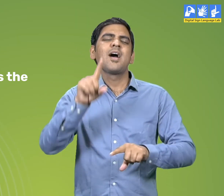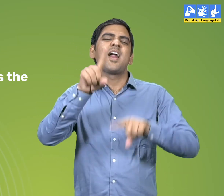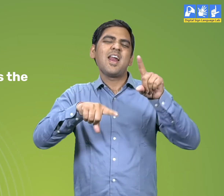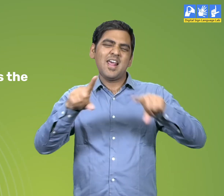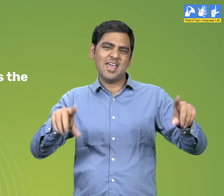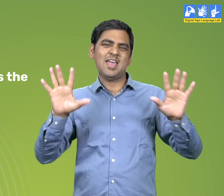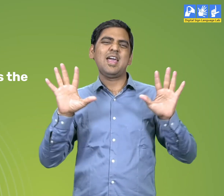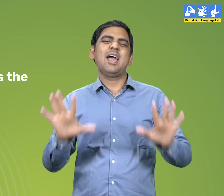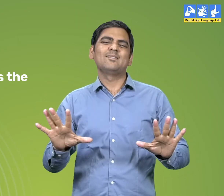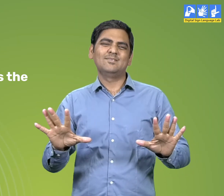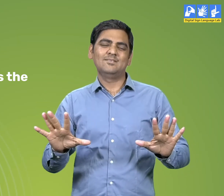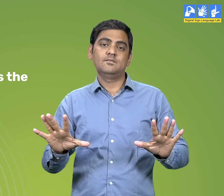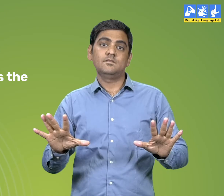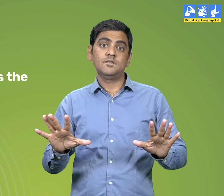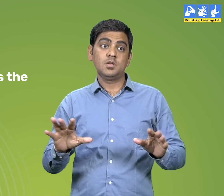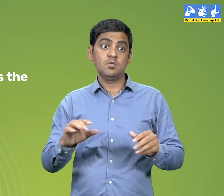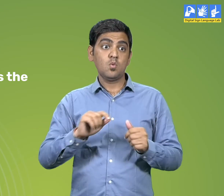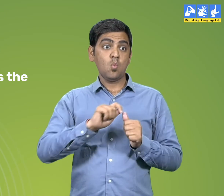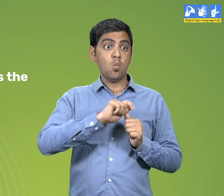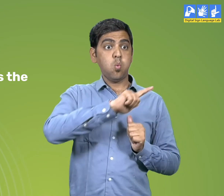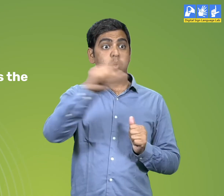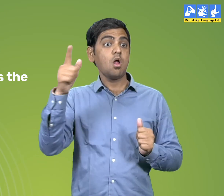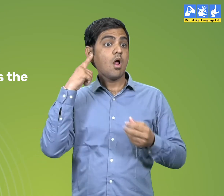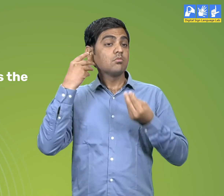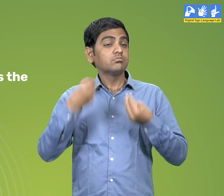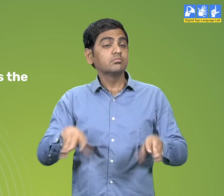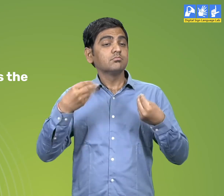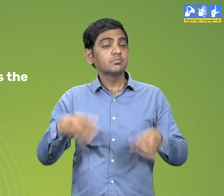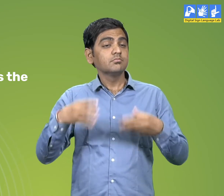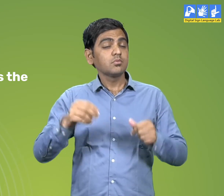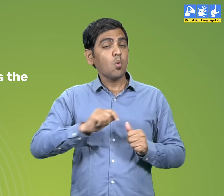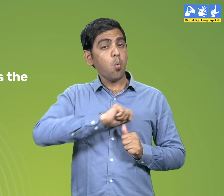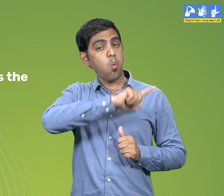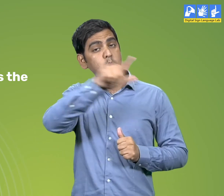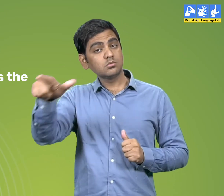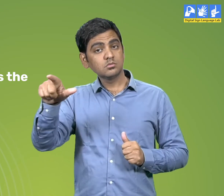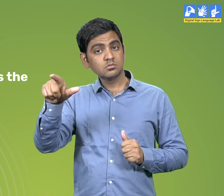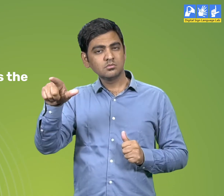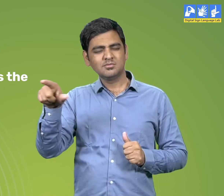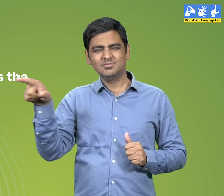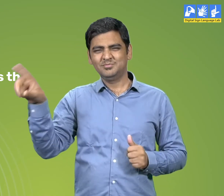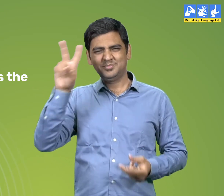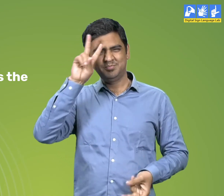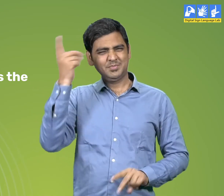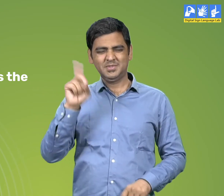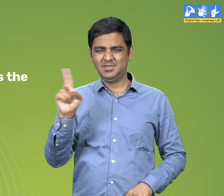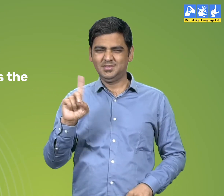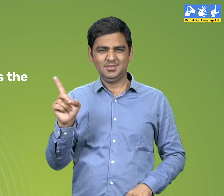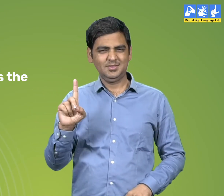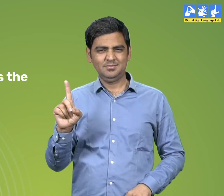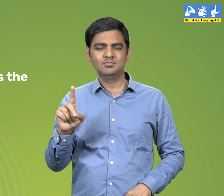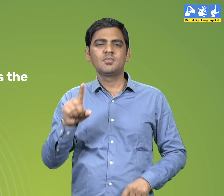These causes may lead to varying degrees of hearing loss accordingly.